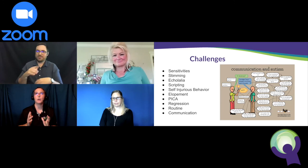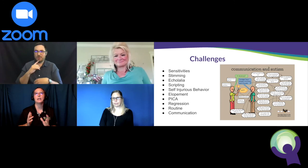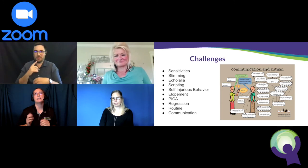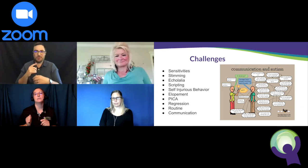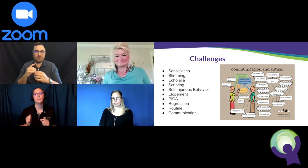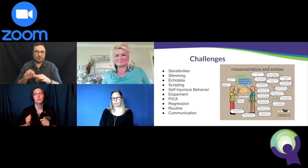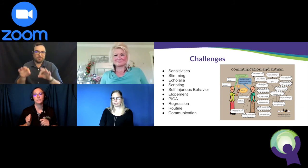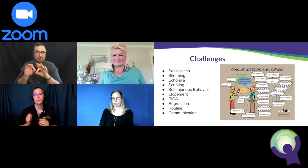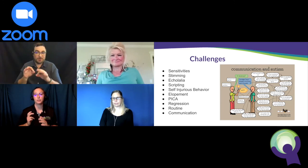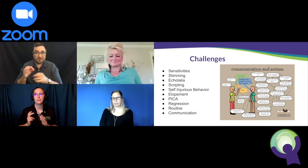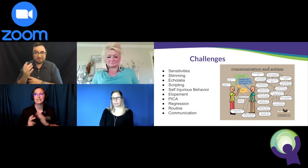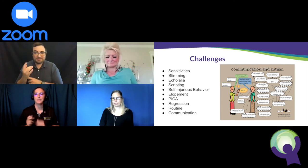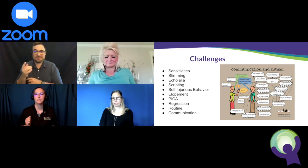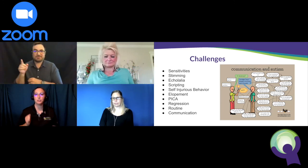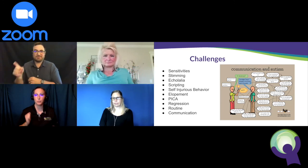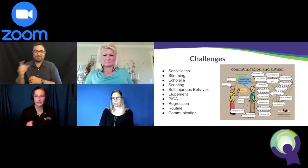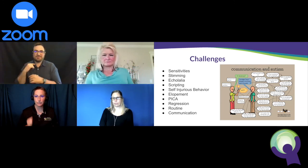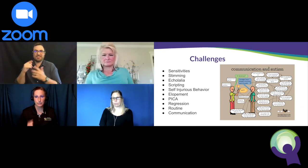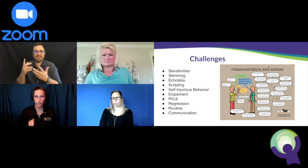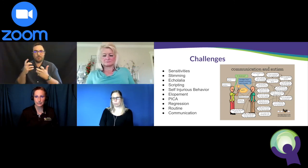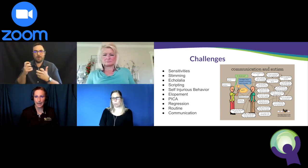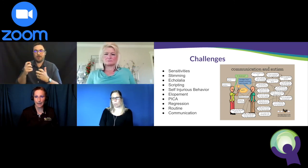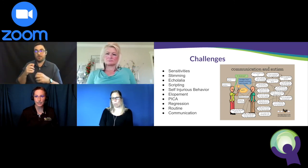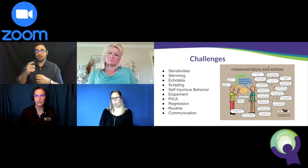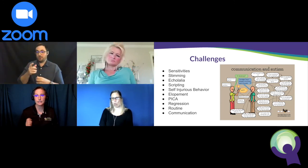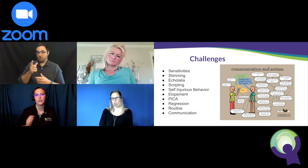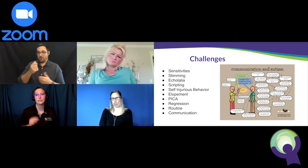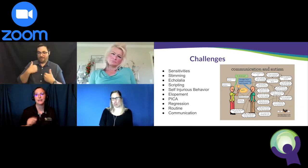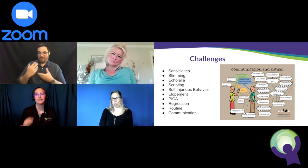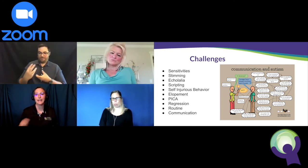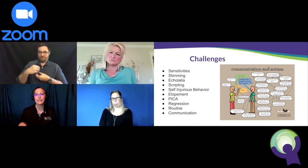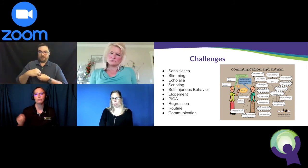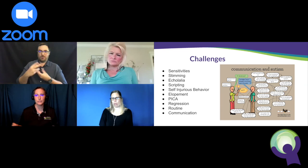spectrum like to be able to predict what's going to happen and so that's why they like routine.